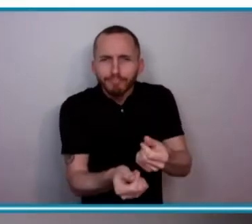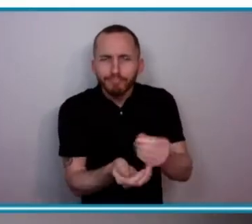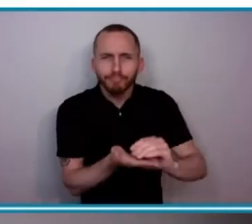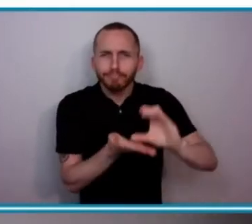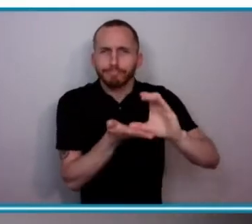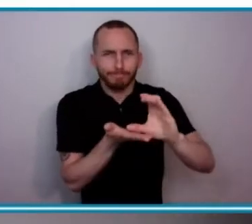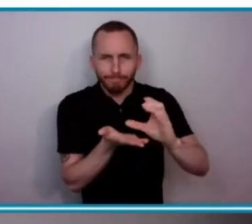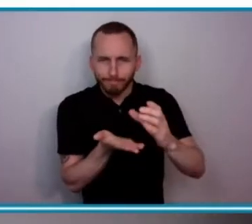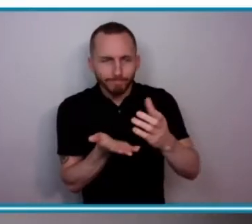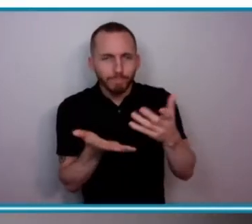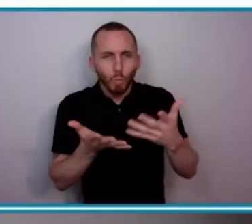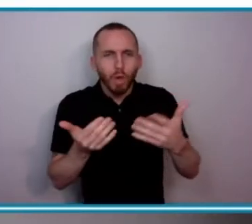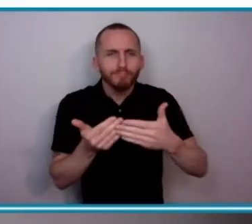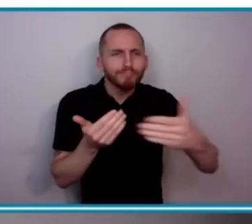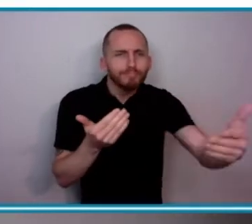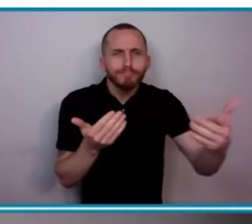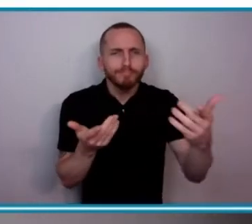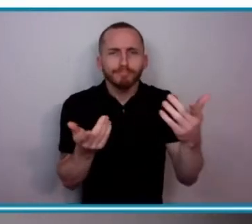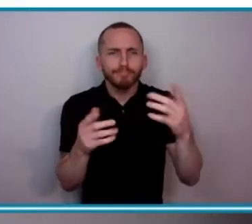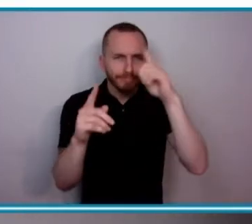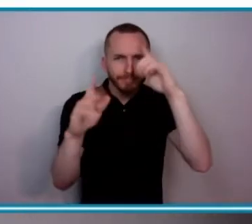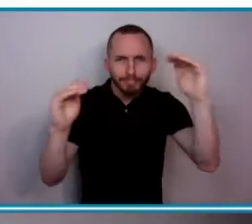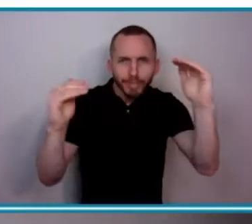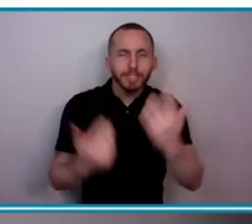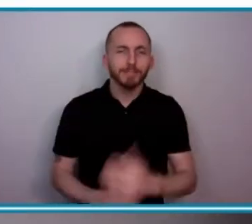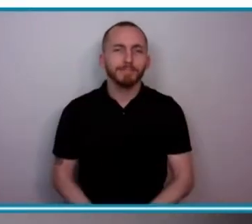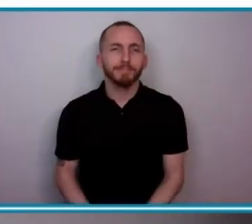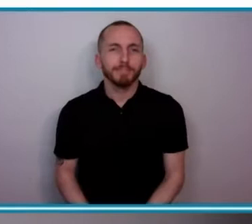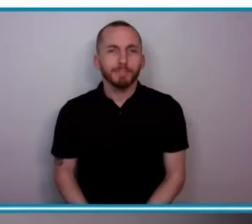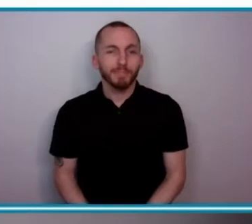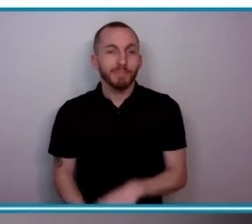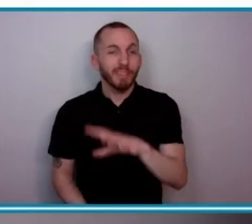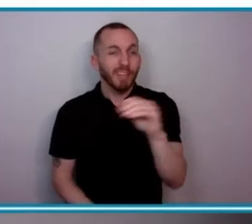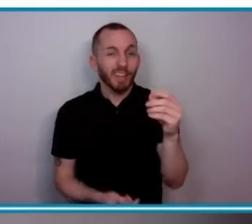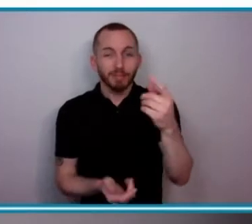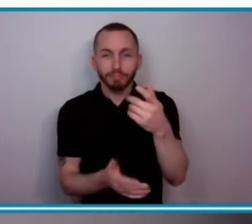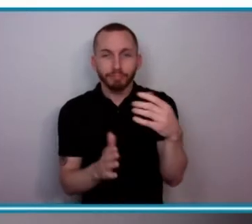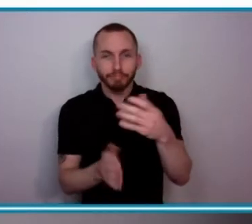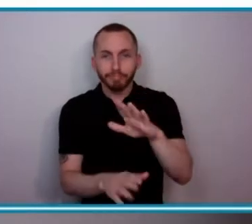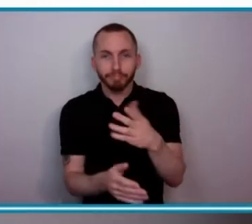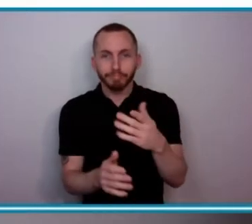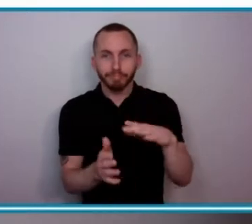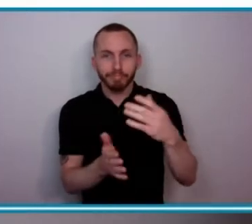research and for the advancement of art therapy and music therapy research more generally.